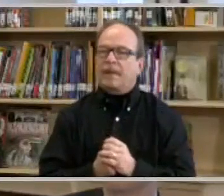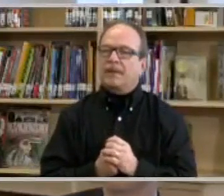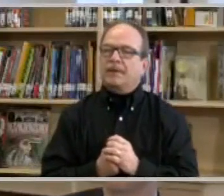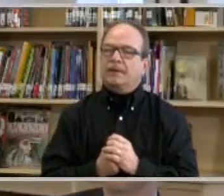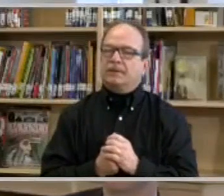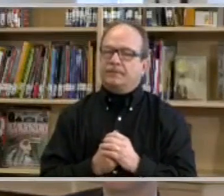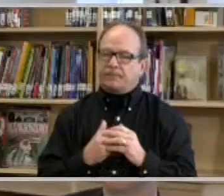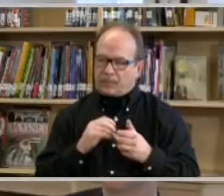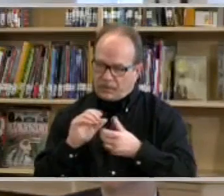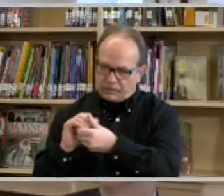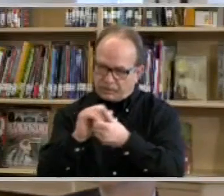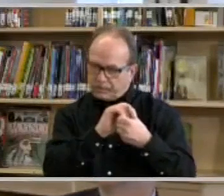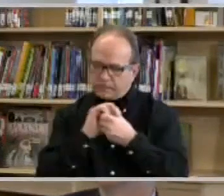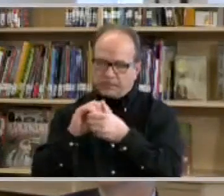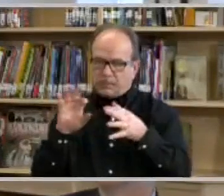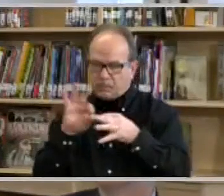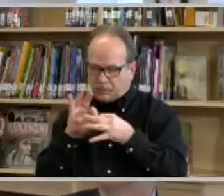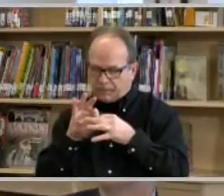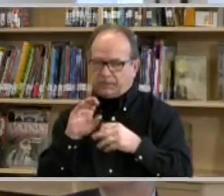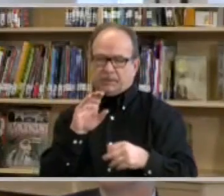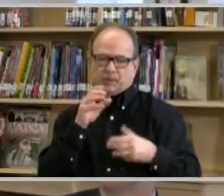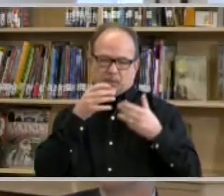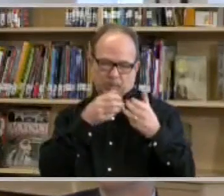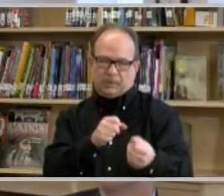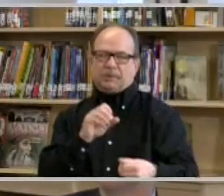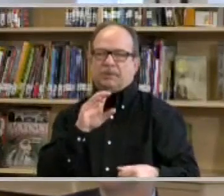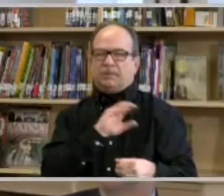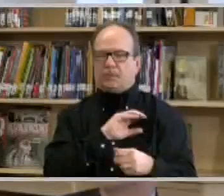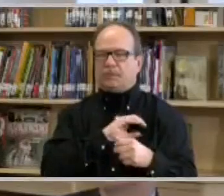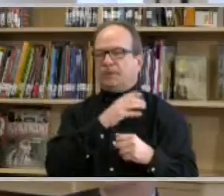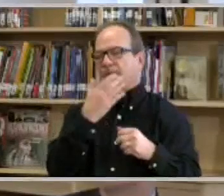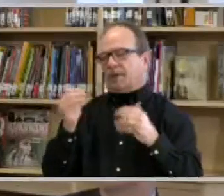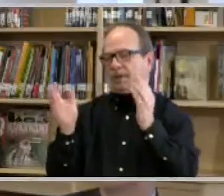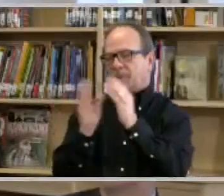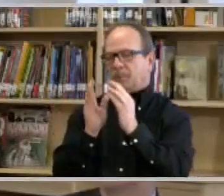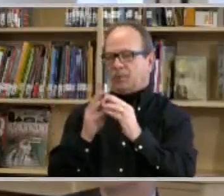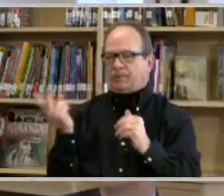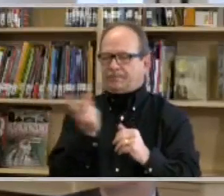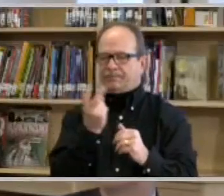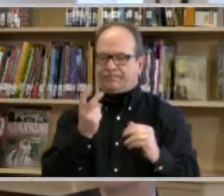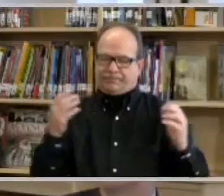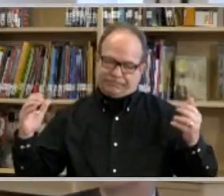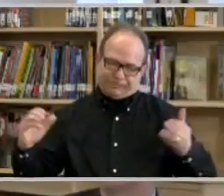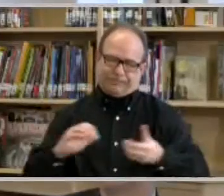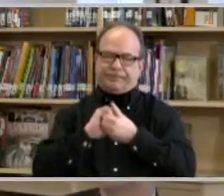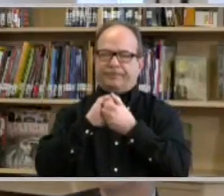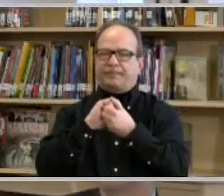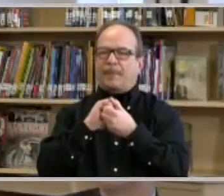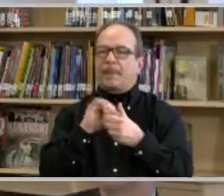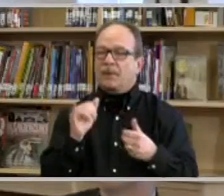SO OUR CONTINUED WORK TO STRENGTHEN THE BONDS OF TRUST